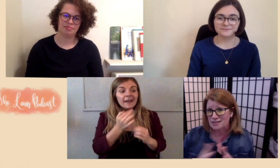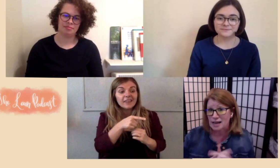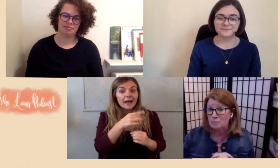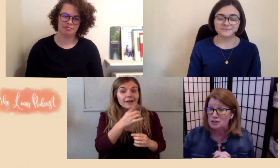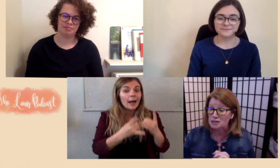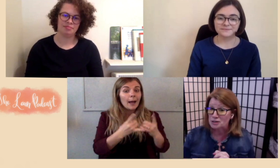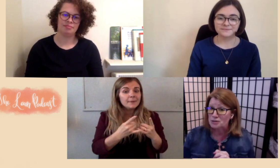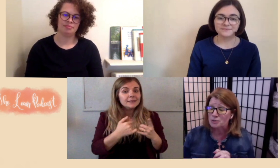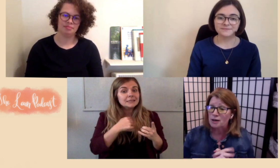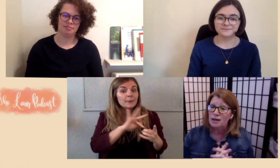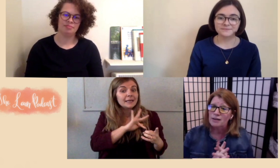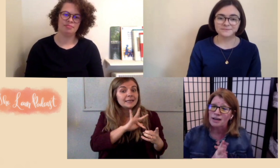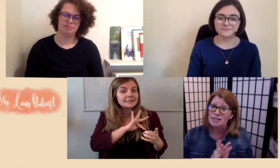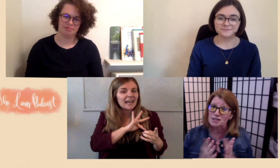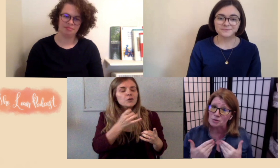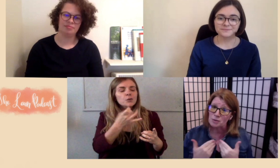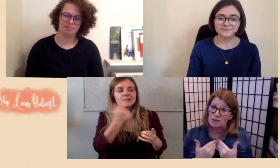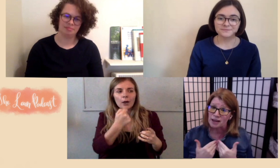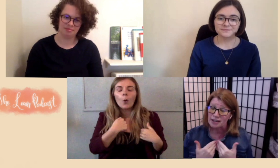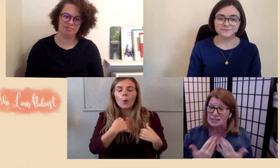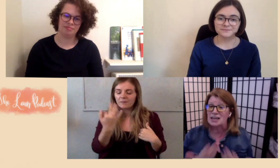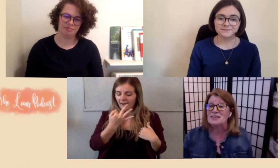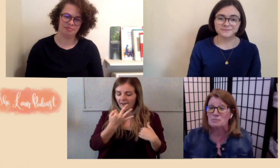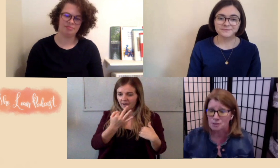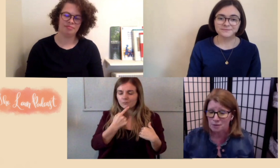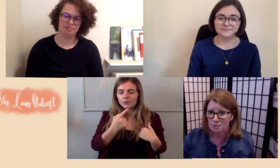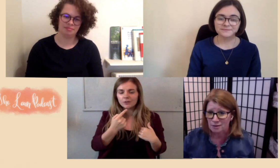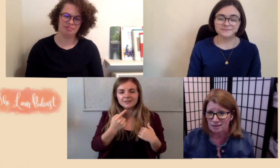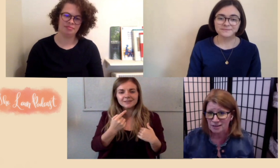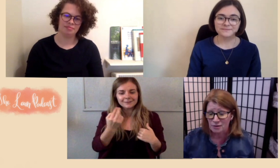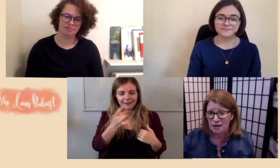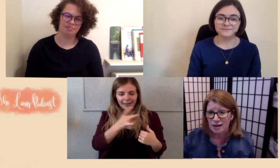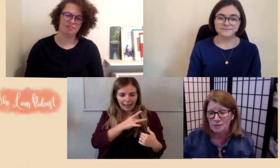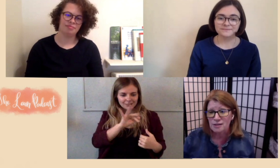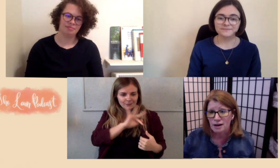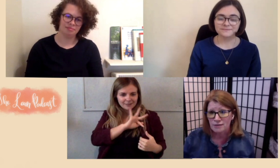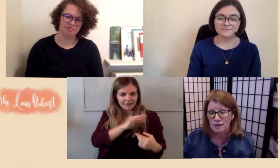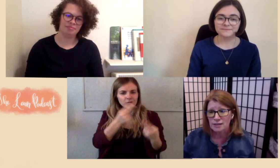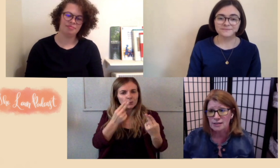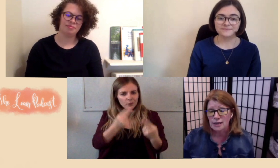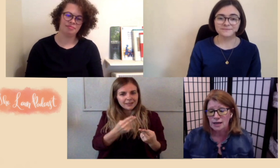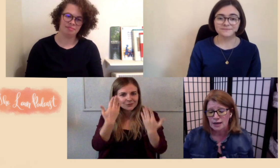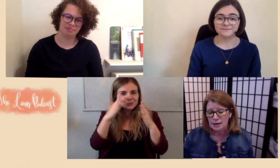Which is connected to what I was going to say in response to the final question about the tip.